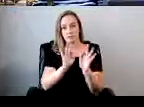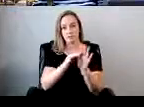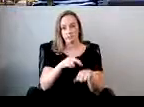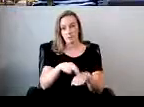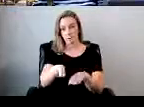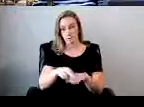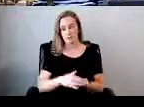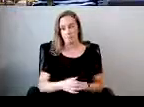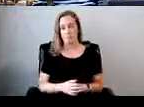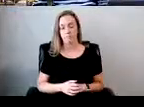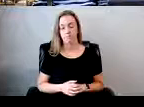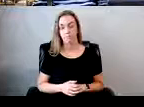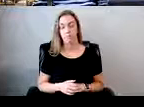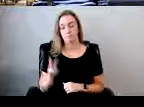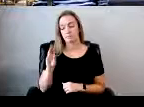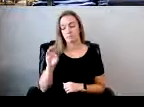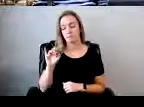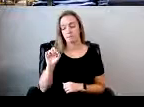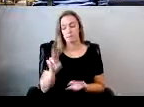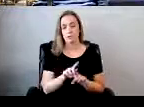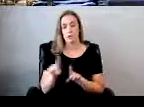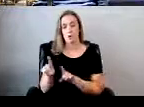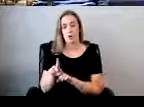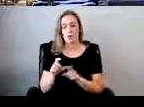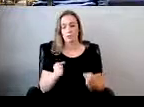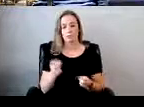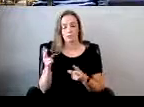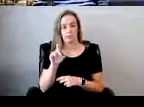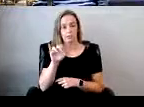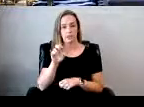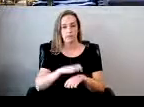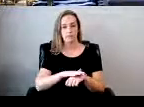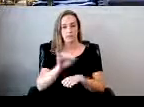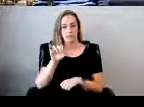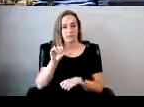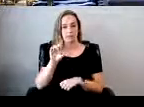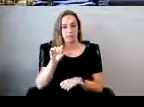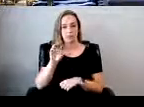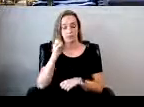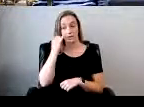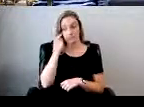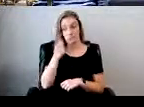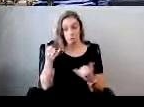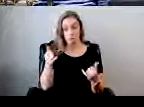The webinar is also being broadcast live on YouTube. If you're joining us on YouTube, please add your comments and questions